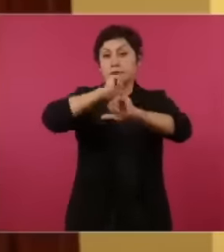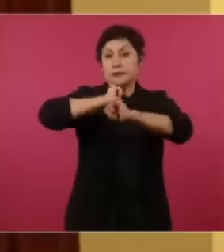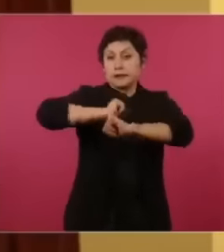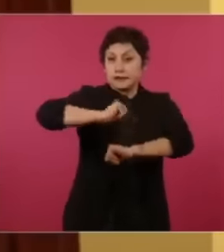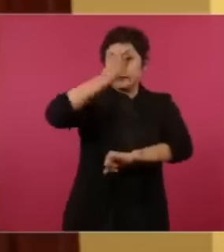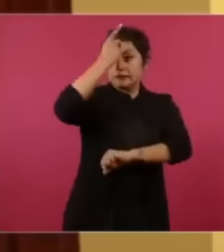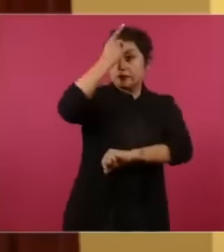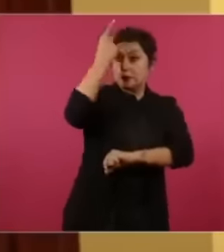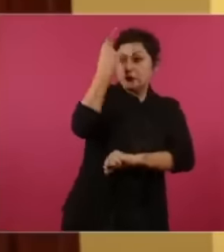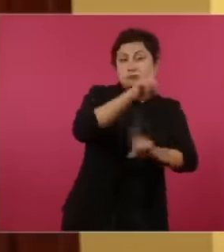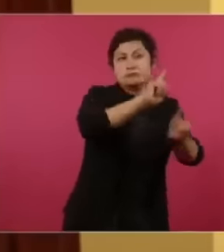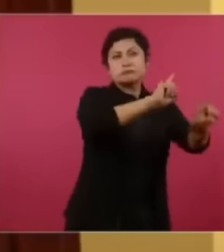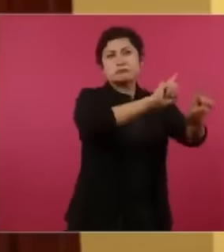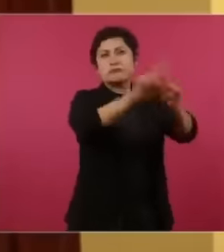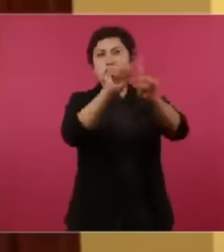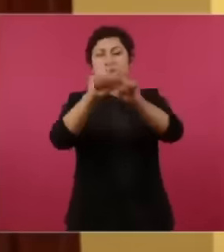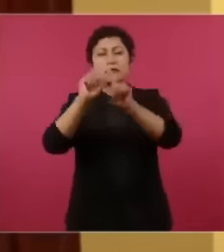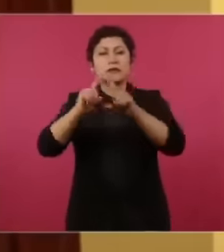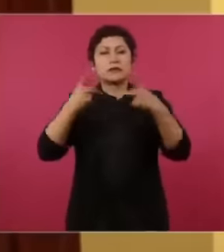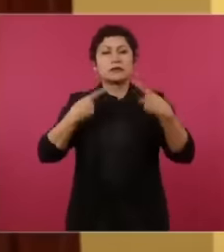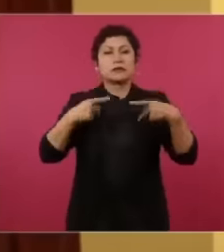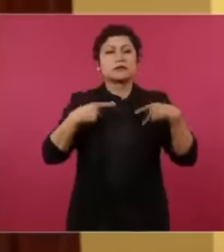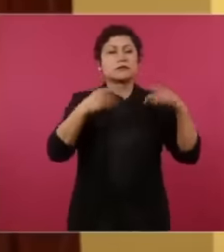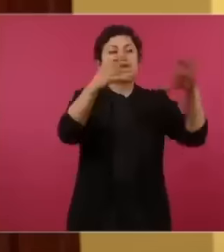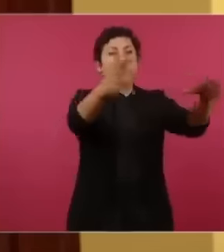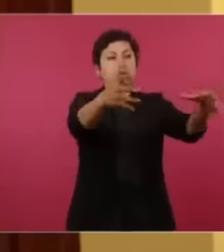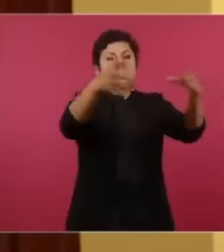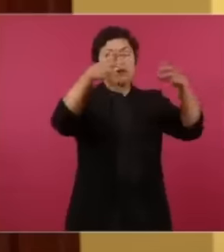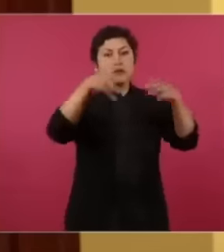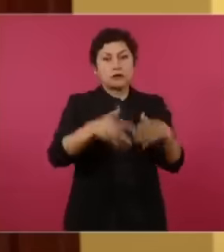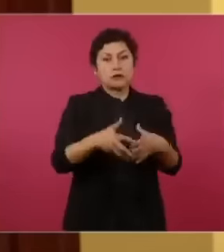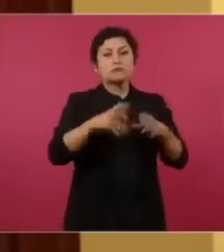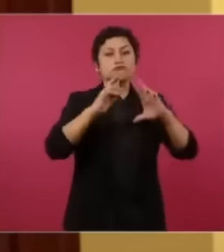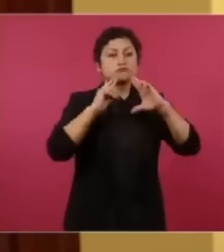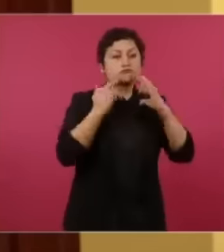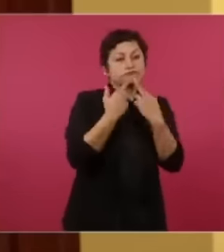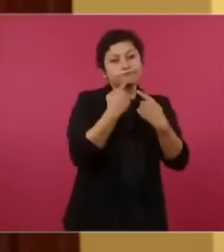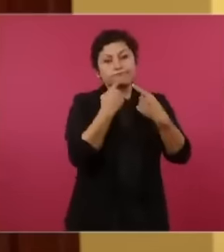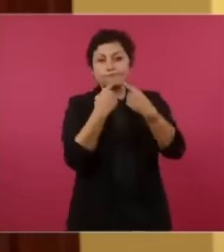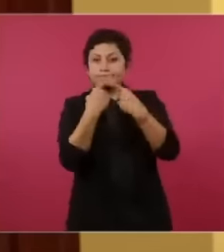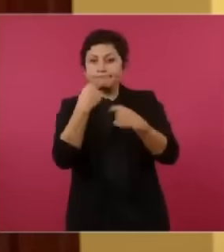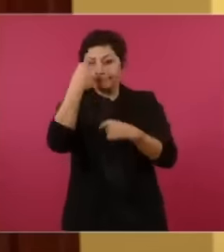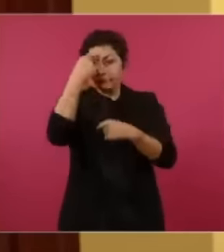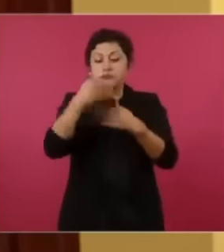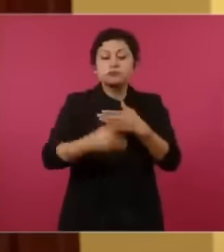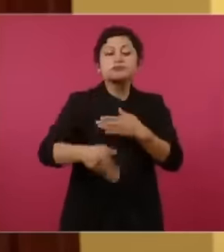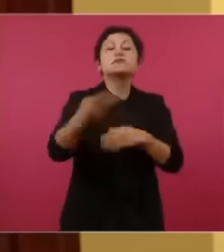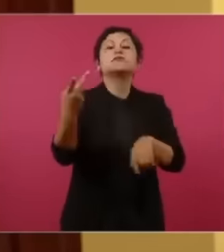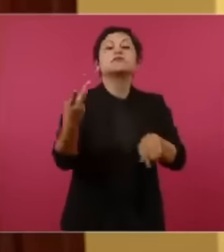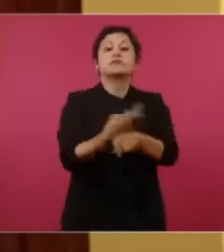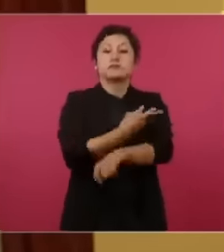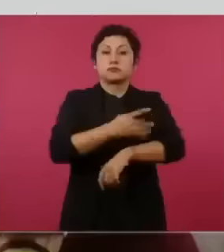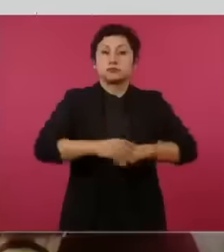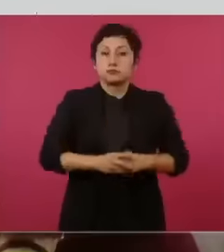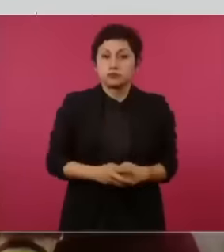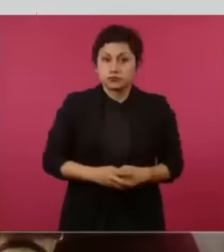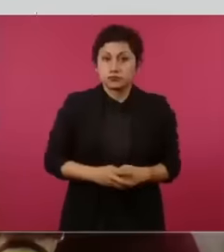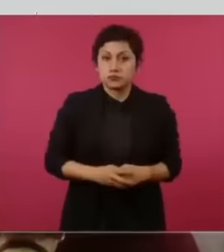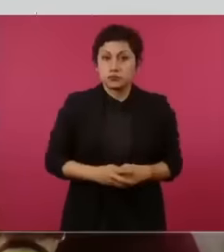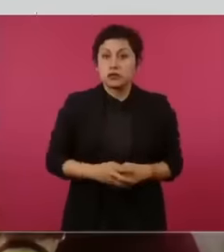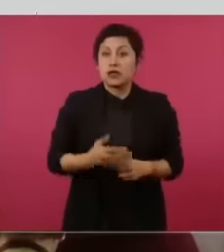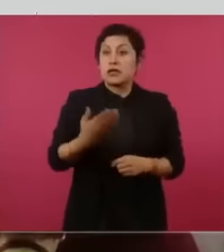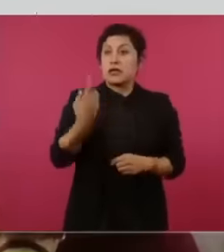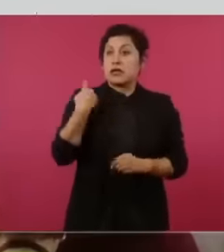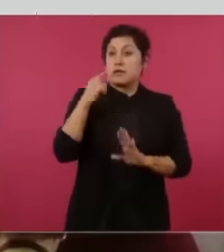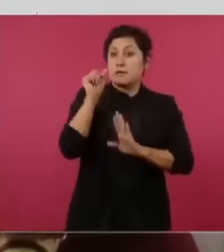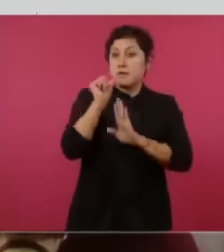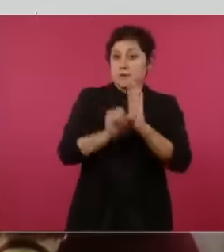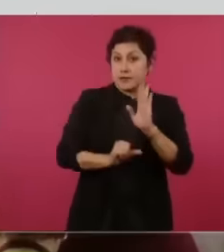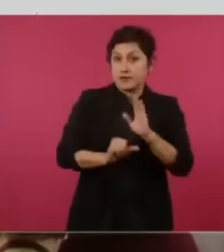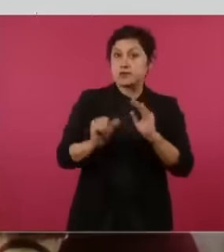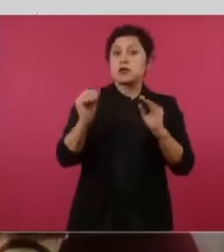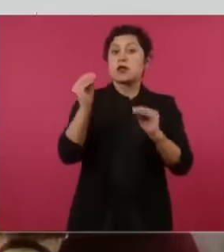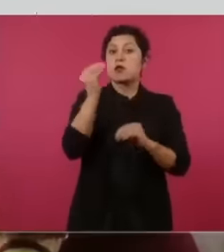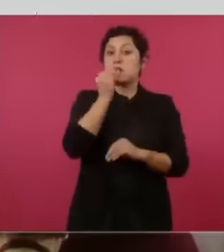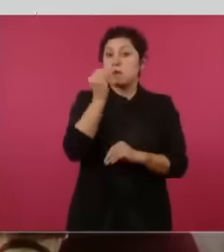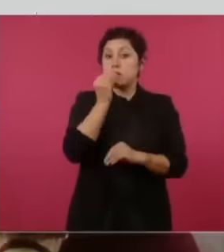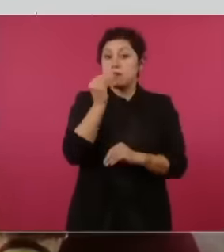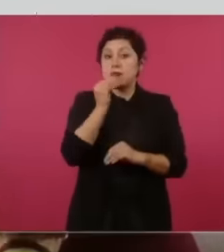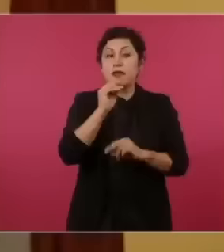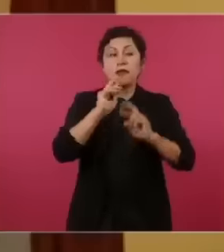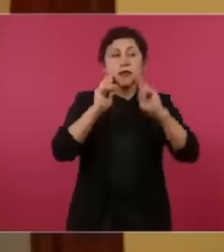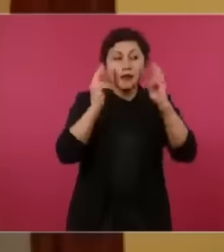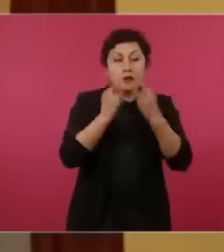with ideas What are we going to do In recent days the meal was at Francisco Barrio's house and there were